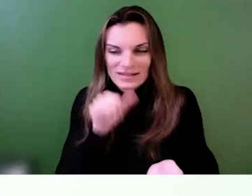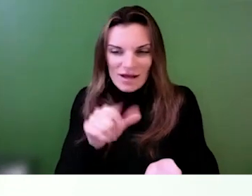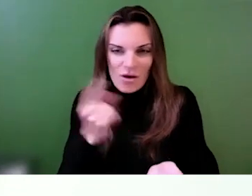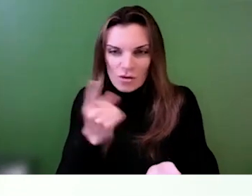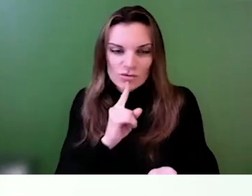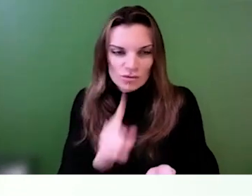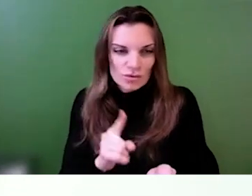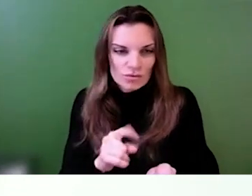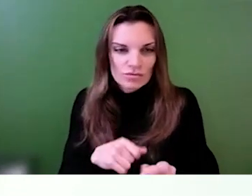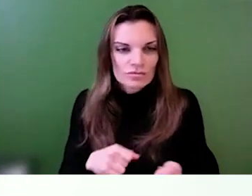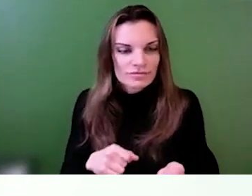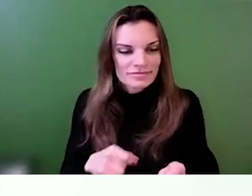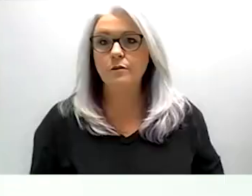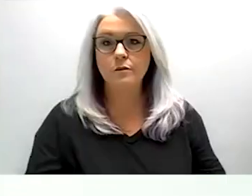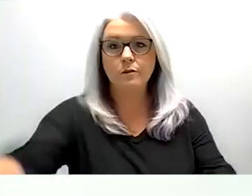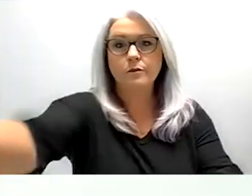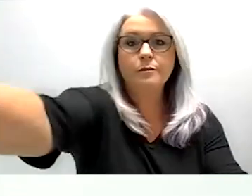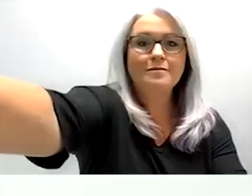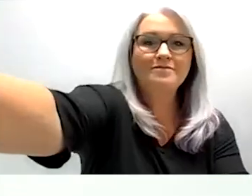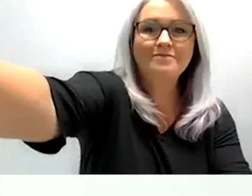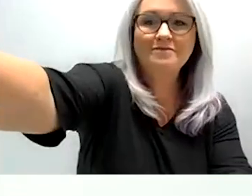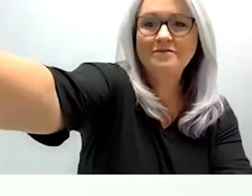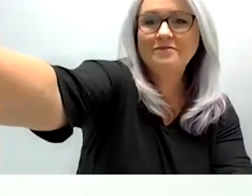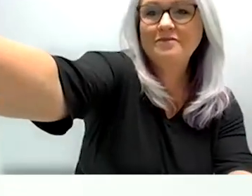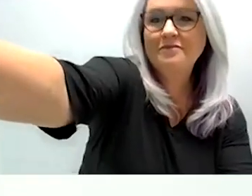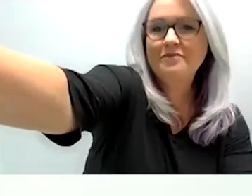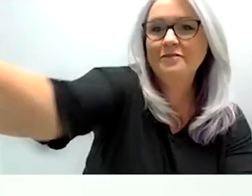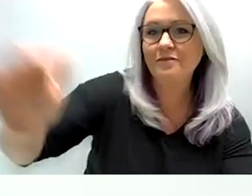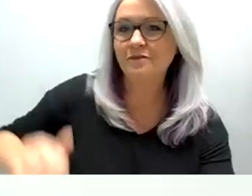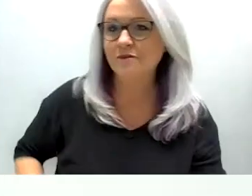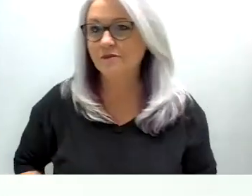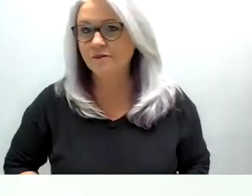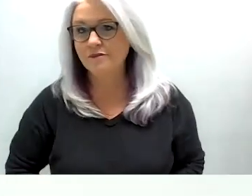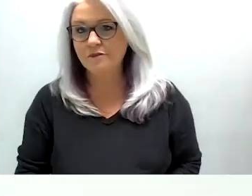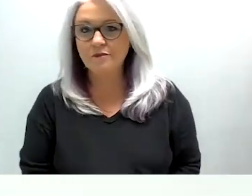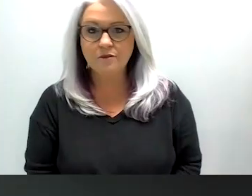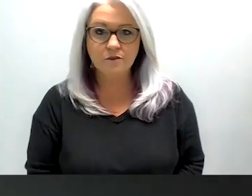looking at. Thank you.